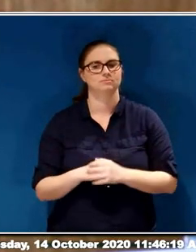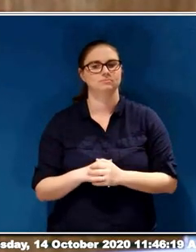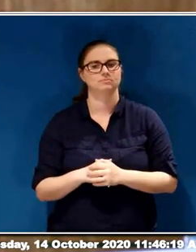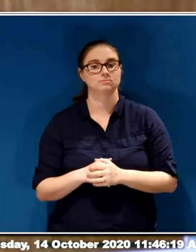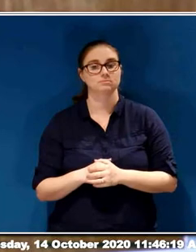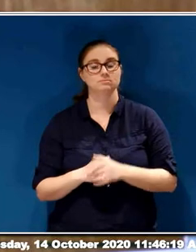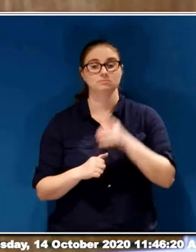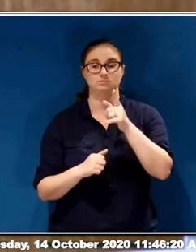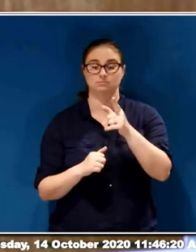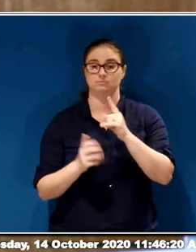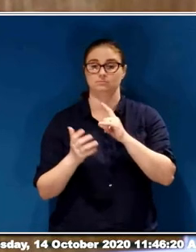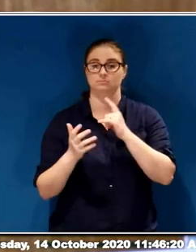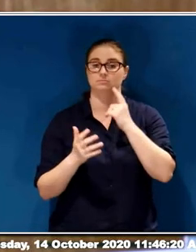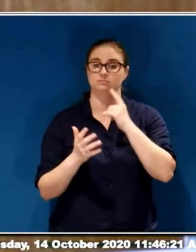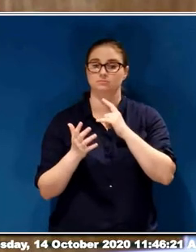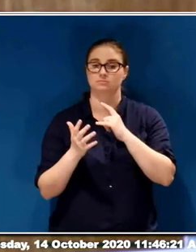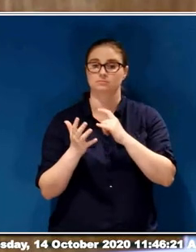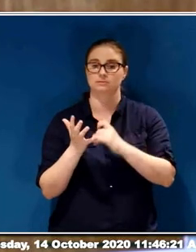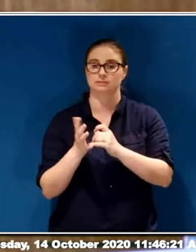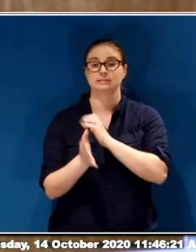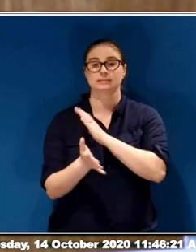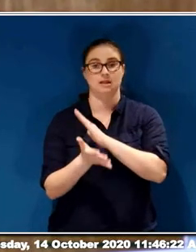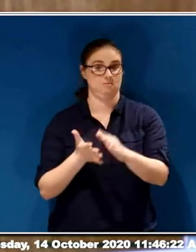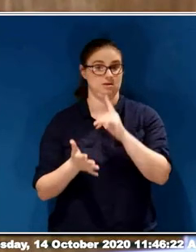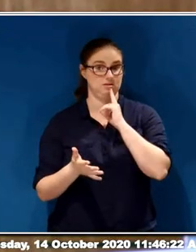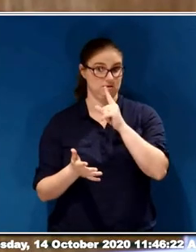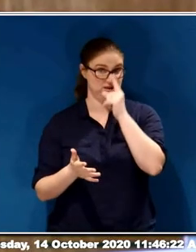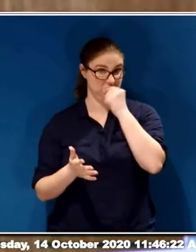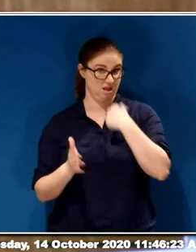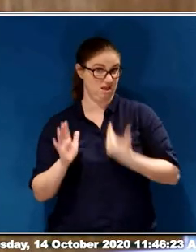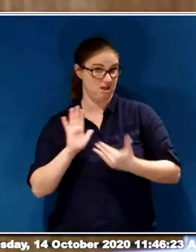I would like to share. Go ahead.